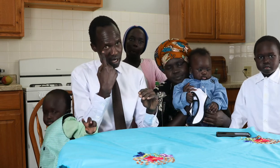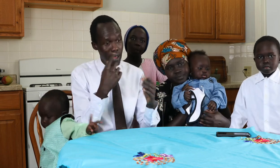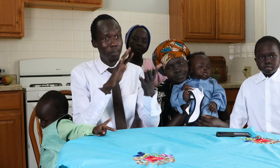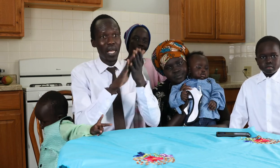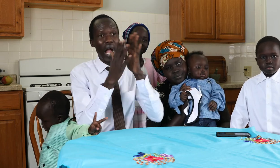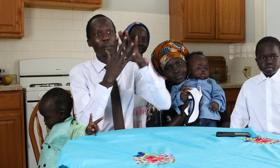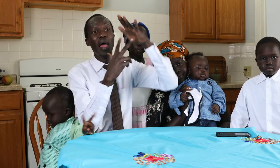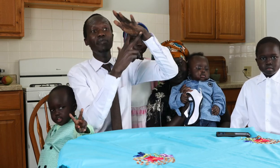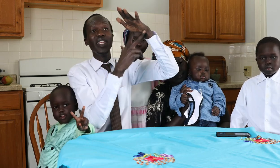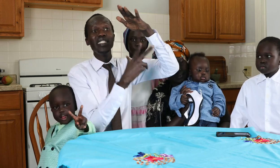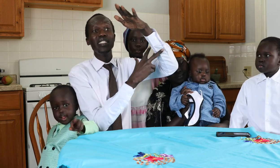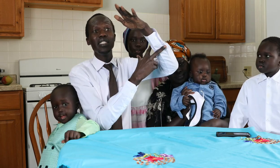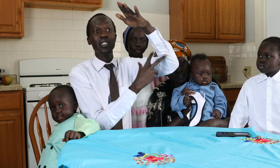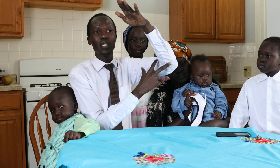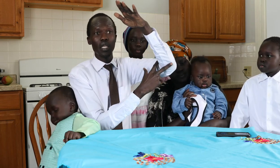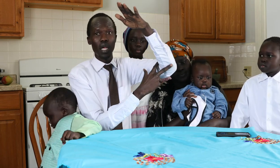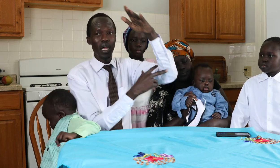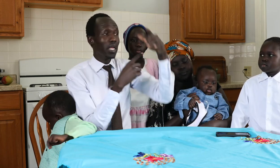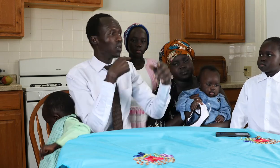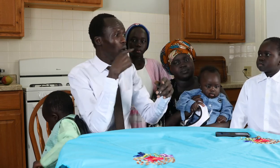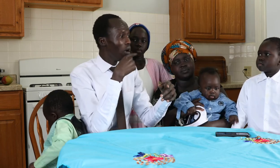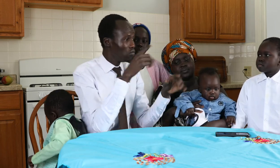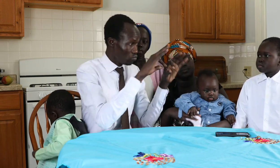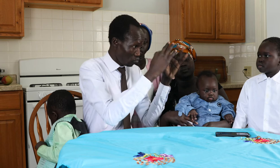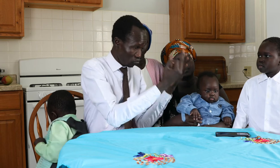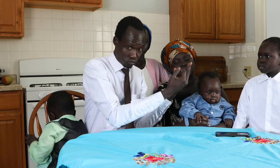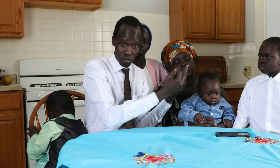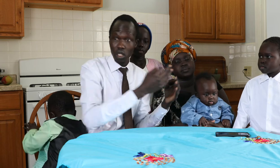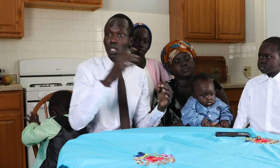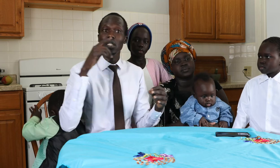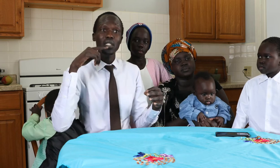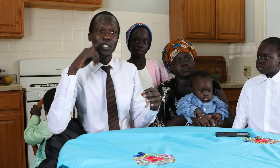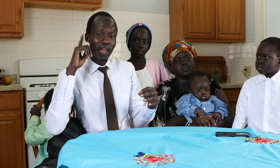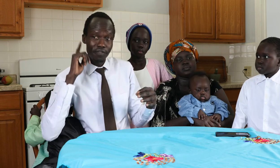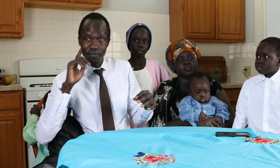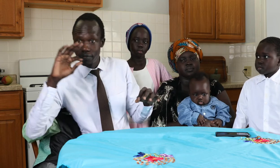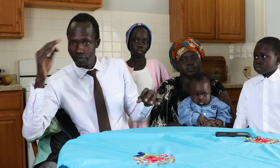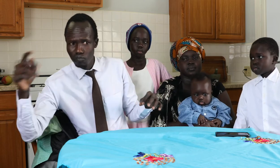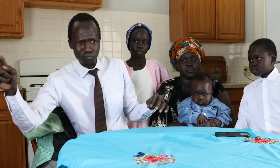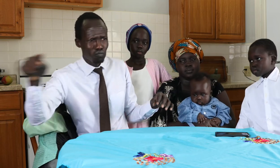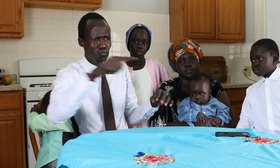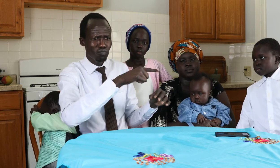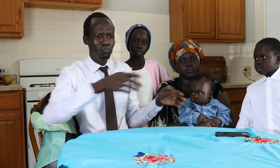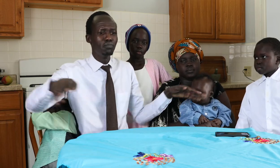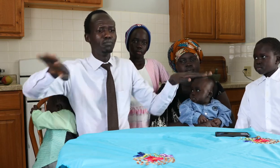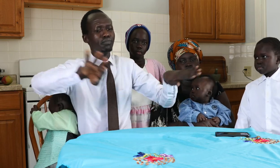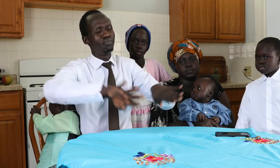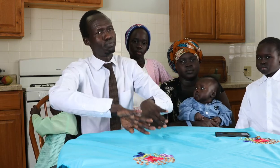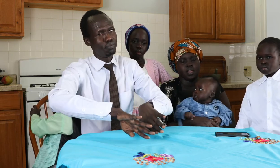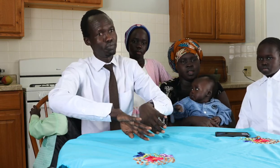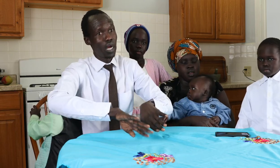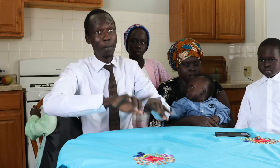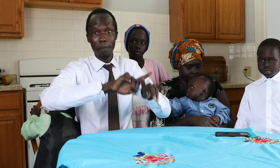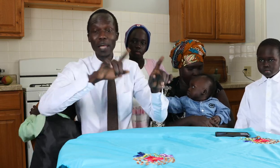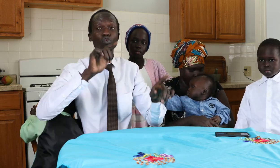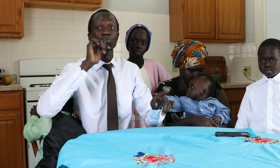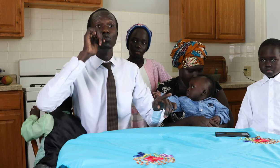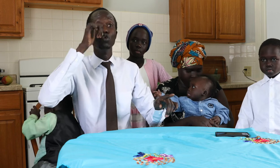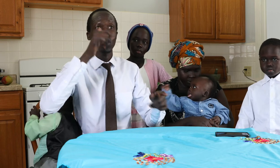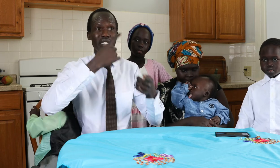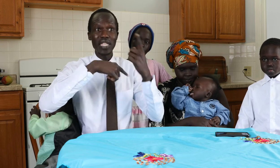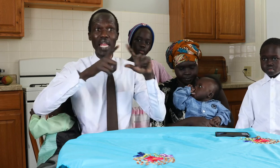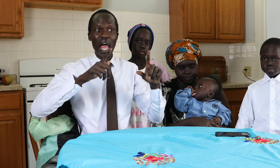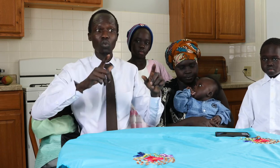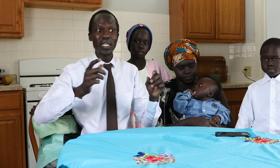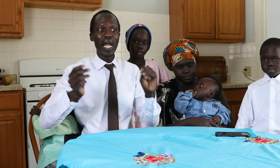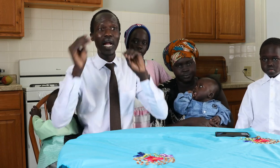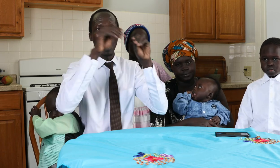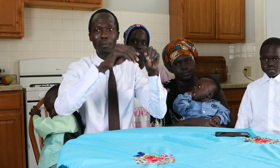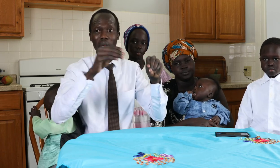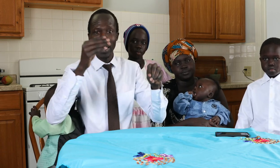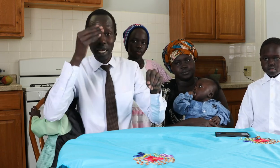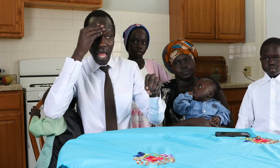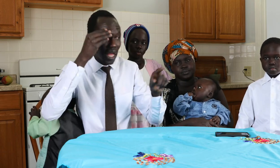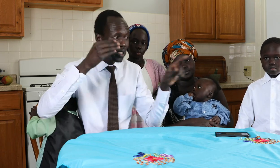Eventually they understand us. Two different worlds, Deaf and hearing. But tomorrow, we can share knowledge.